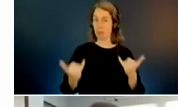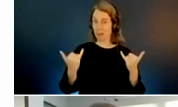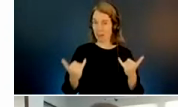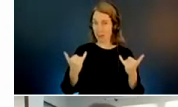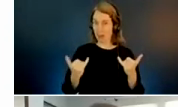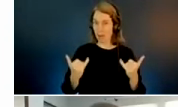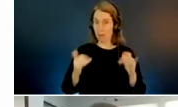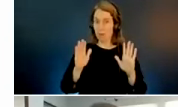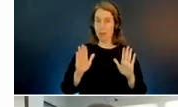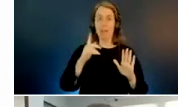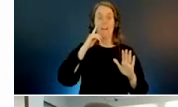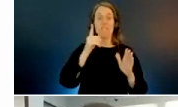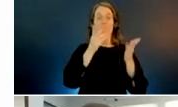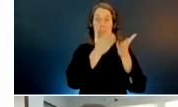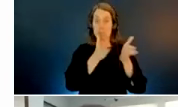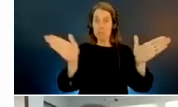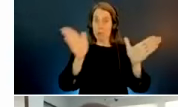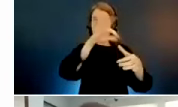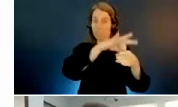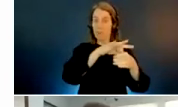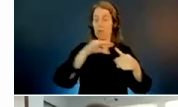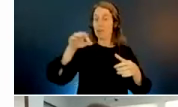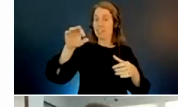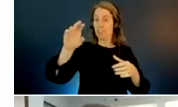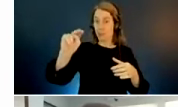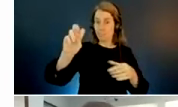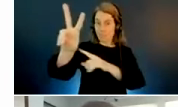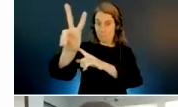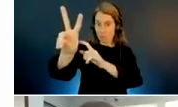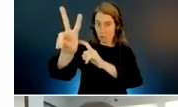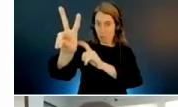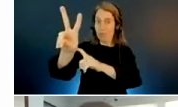the general election in november not the primaries um so kind of keep your ear open for that